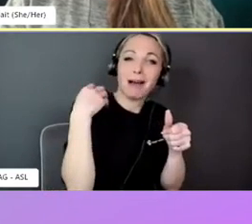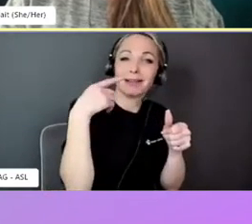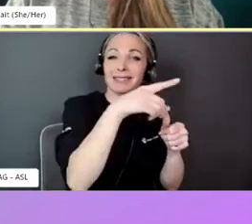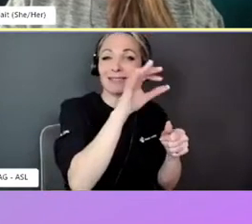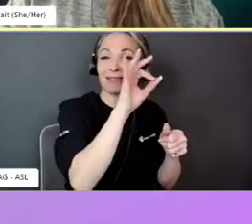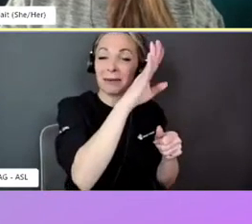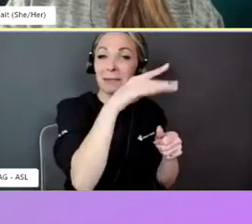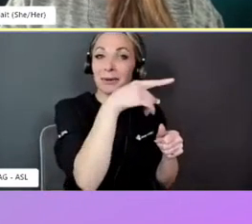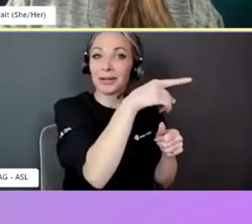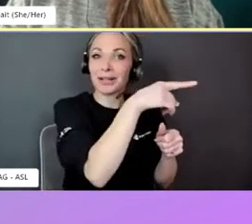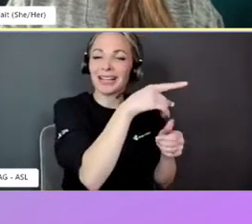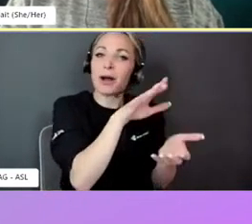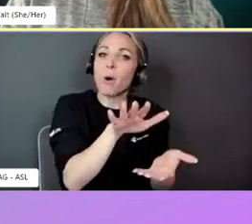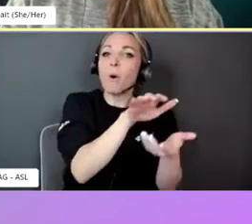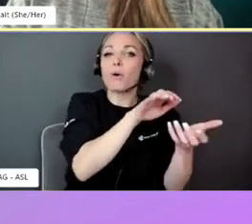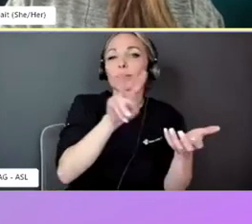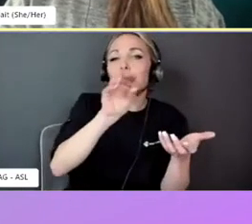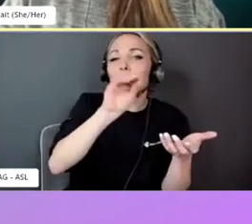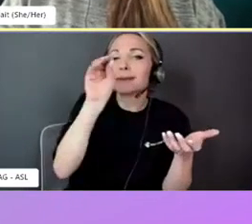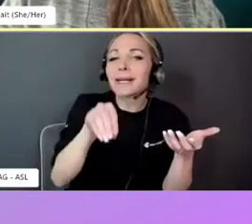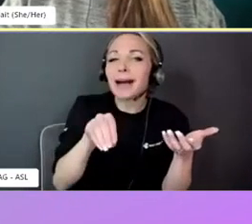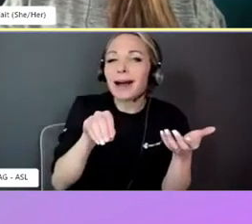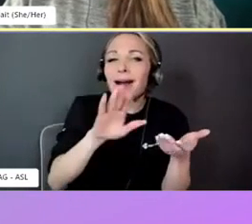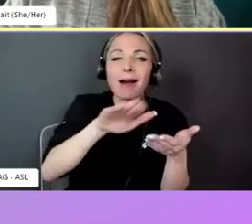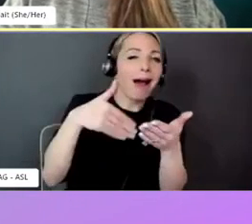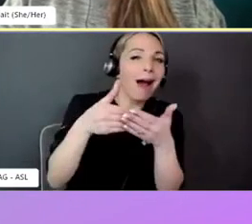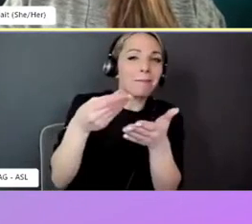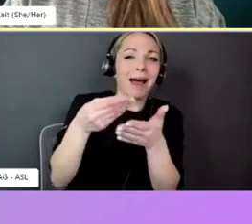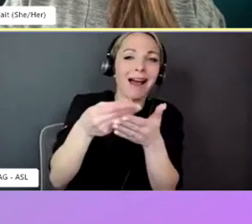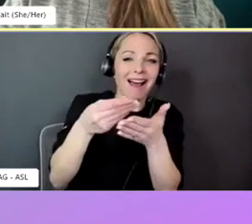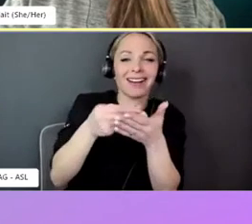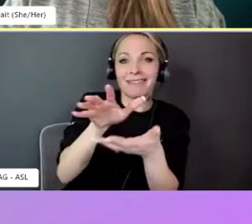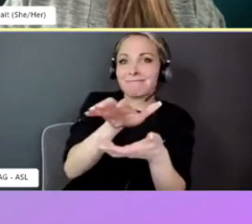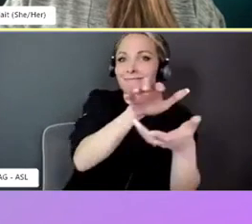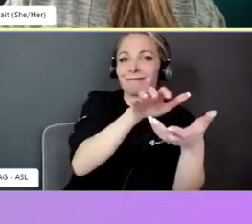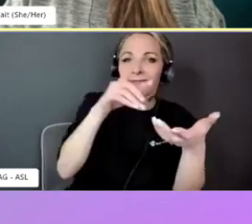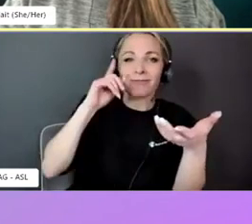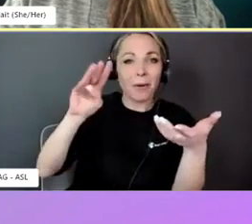within our generation and we're ignoring a very wealthy wealthy generation. Again from